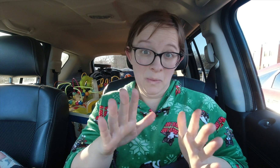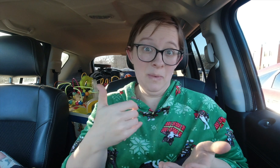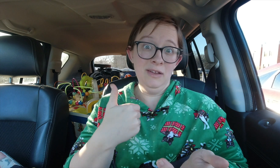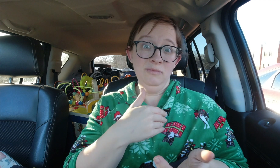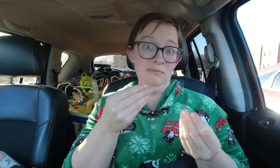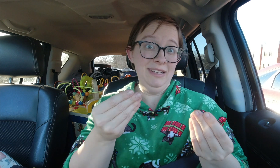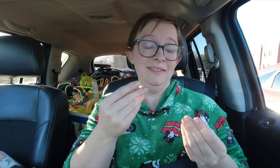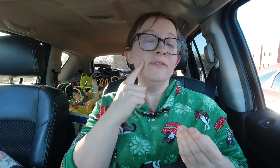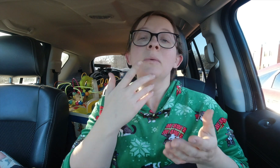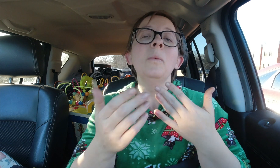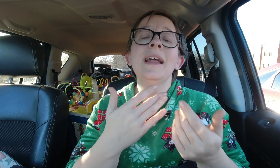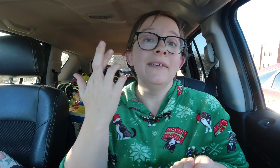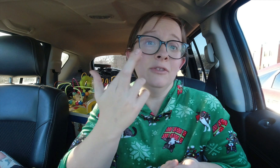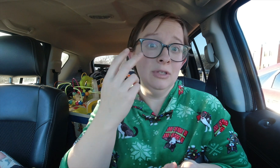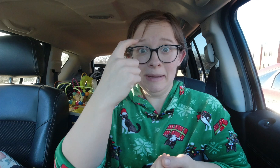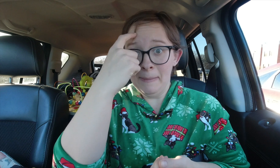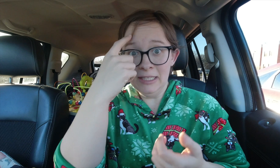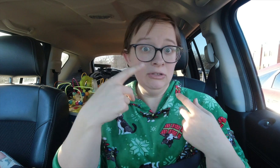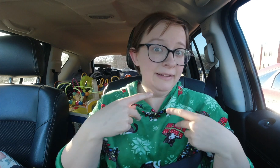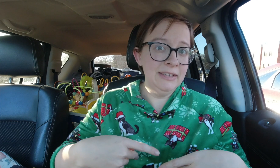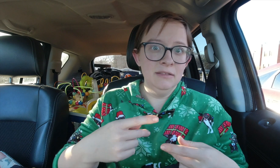You know, some women do not want to breastfeed for whatever the reason...